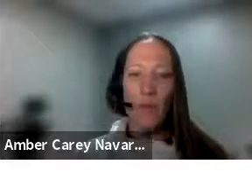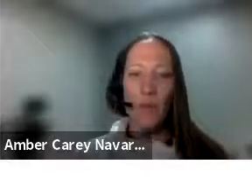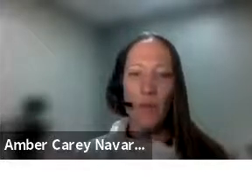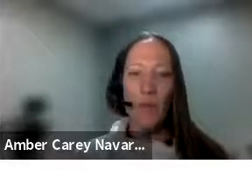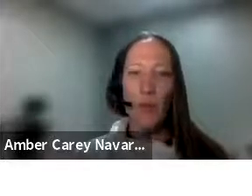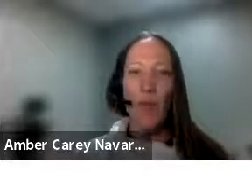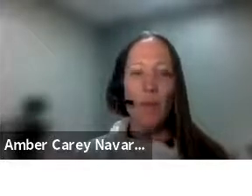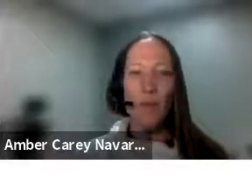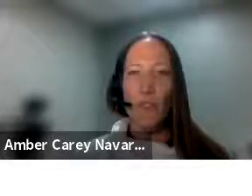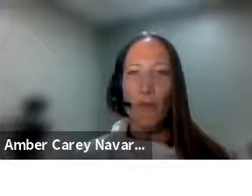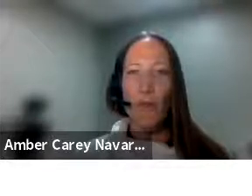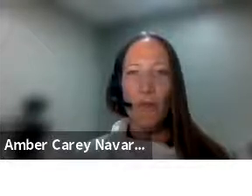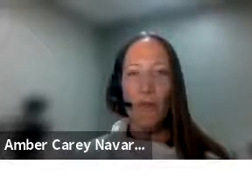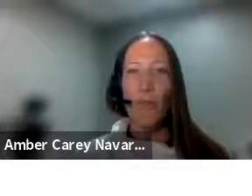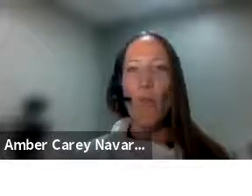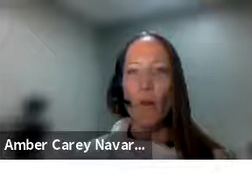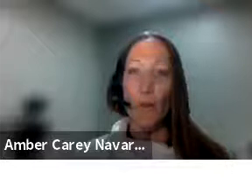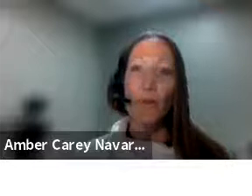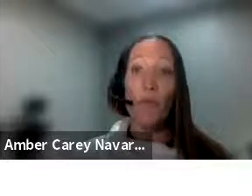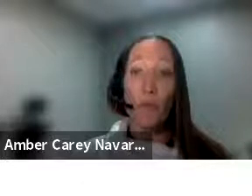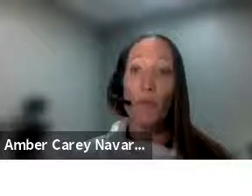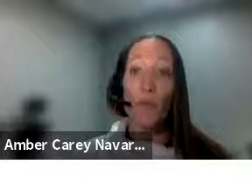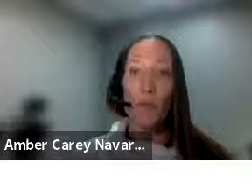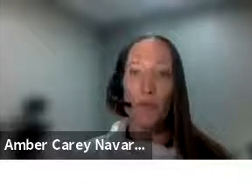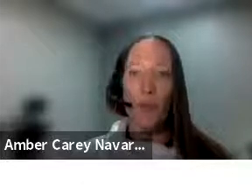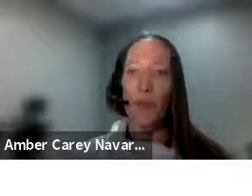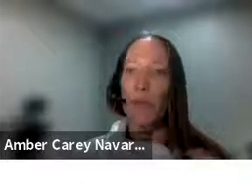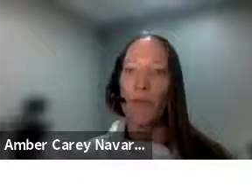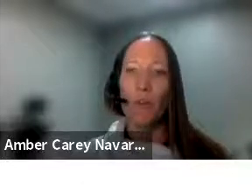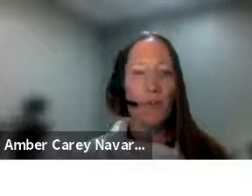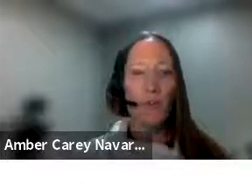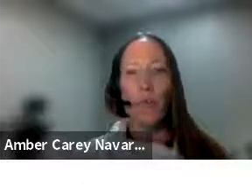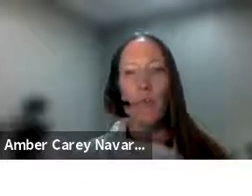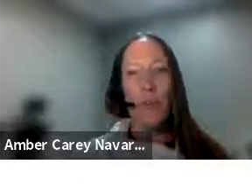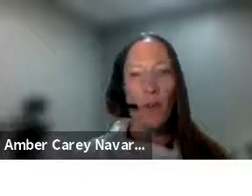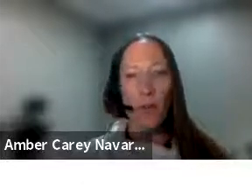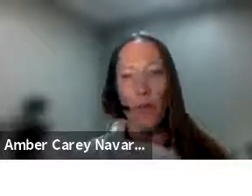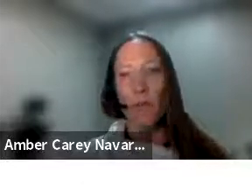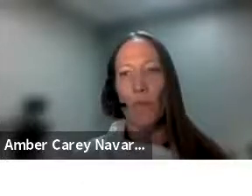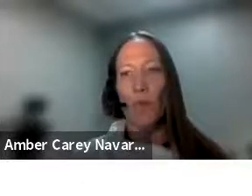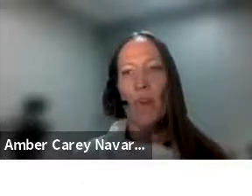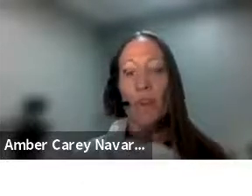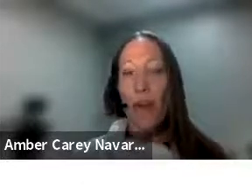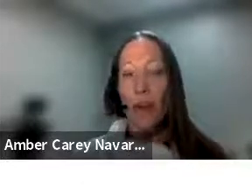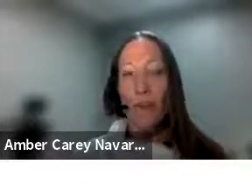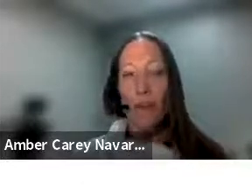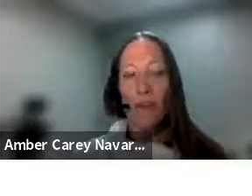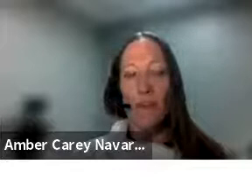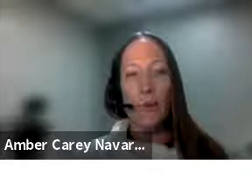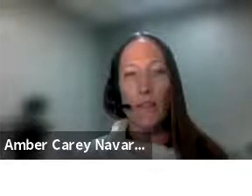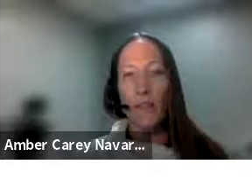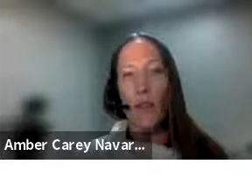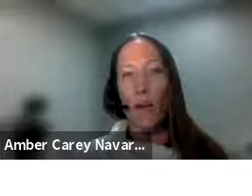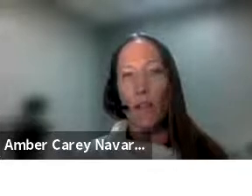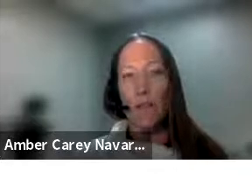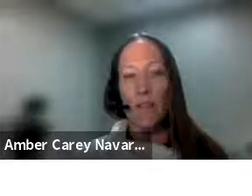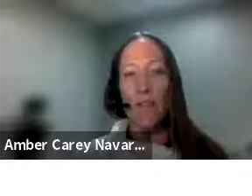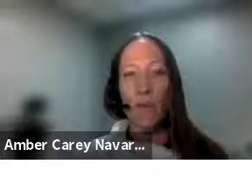Amber Carey Navarrete (Easterseals): To be able to support those who do choose to get it right from the informed consent, all the way through the access it's going to take all of us to.